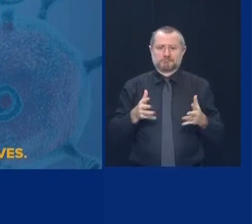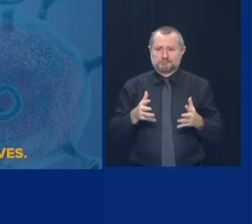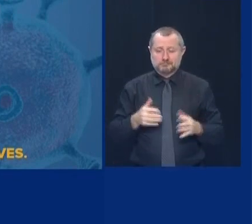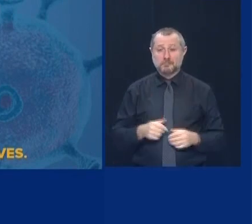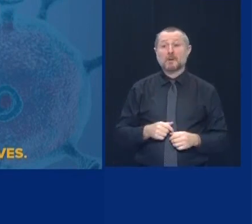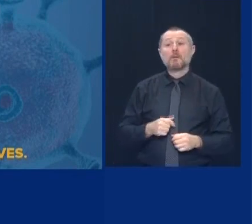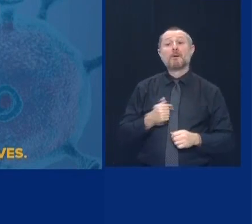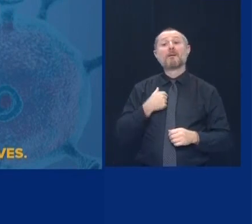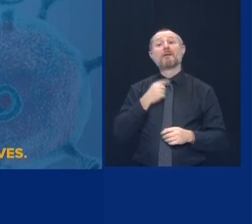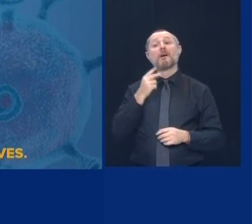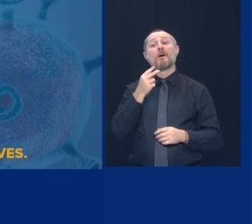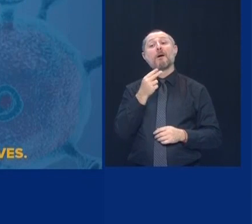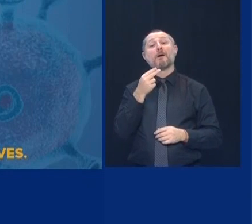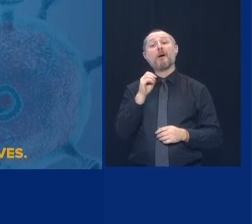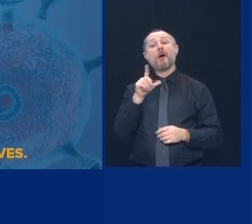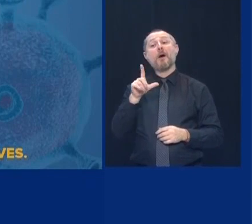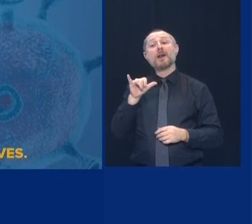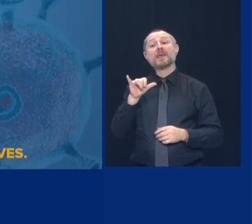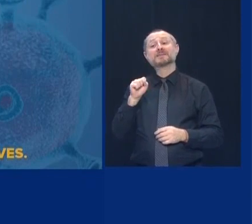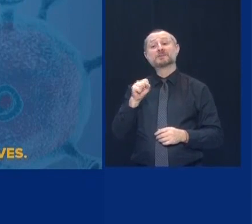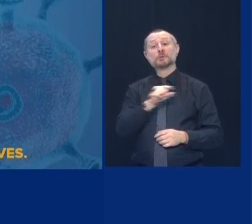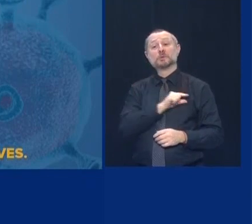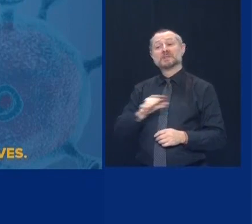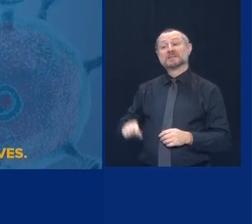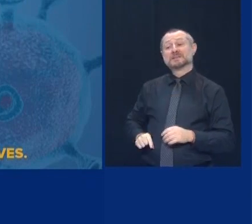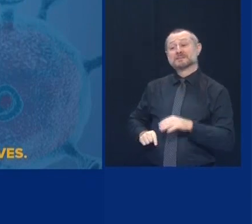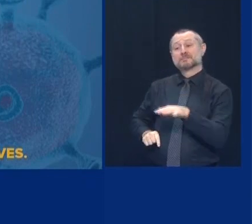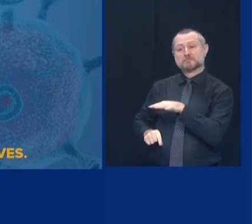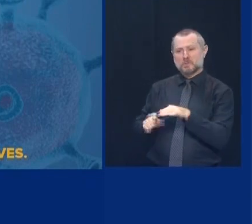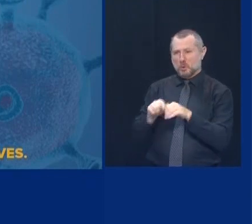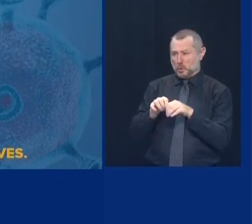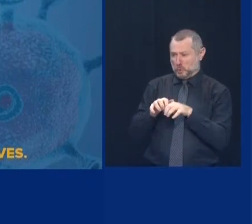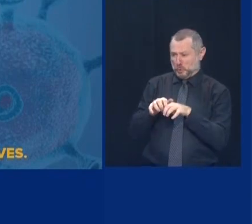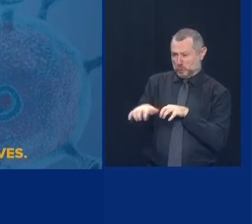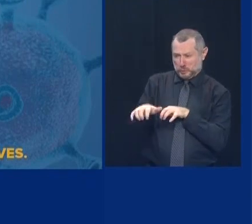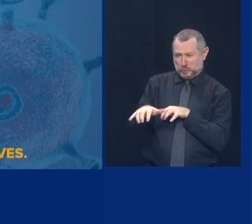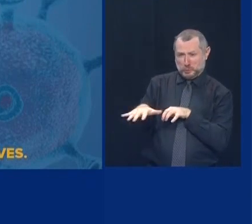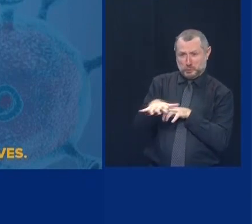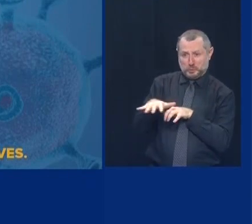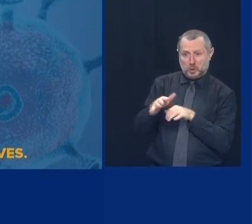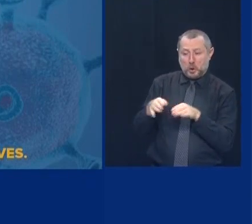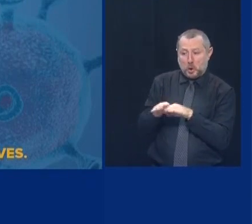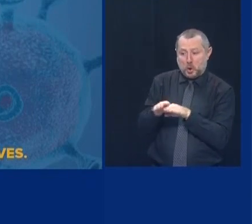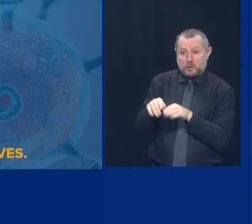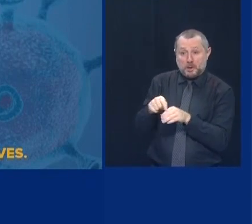DON'T HAVE TO RESTRICT EVERYONE. JUST BECAUSE QUEENS HAVE A HIGH INFECTION RATE, IT IS MY